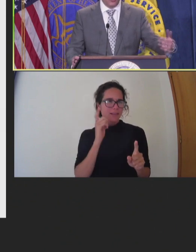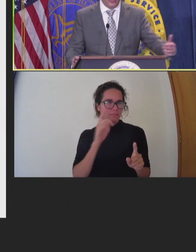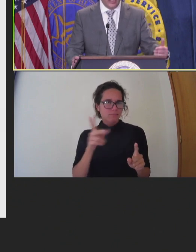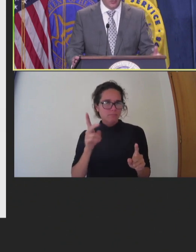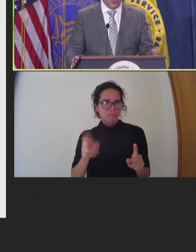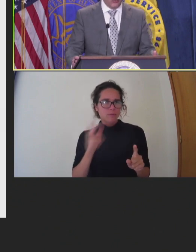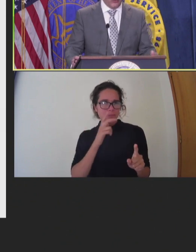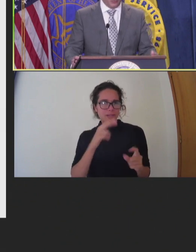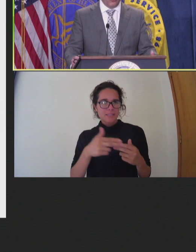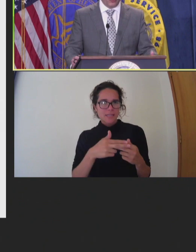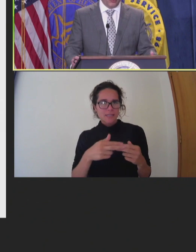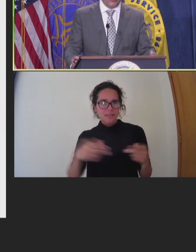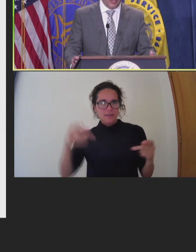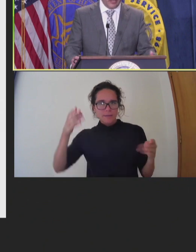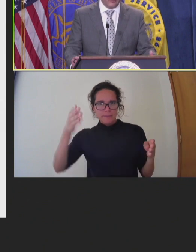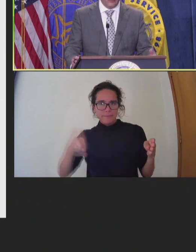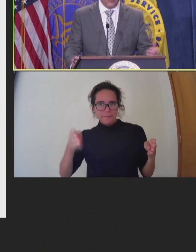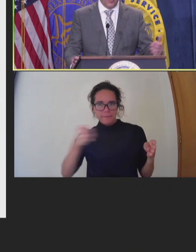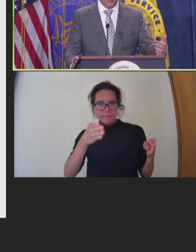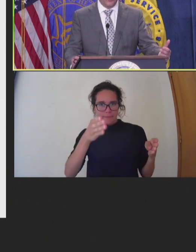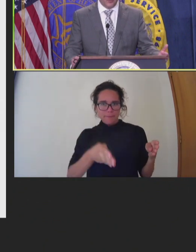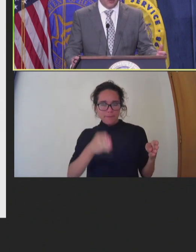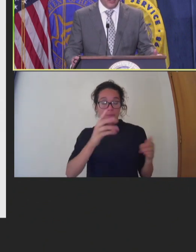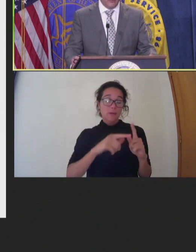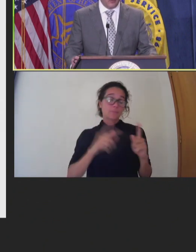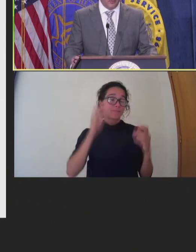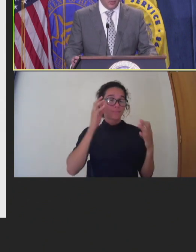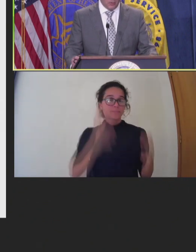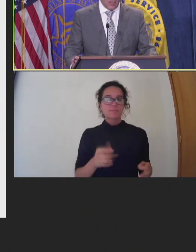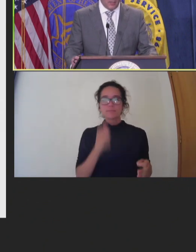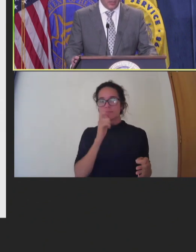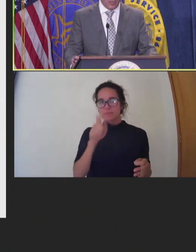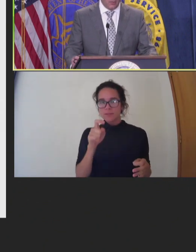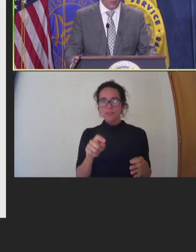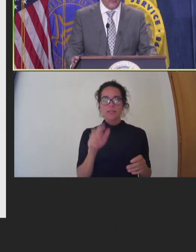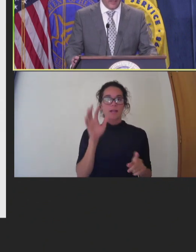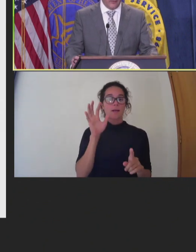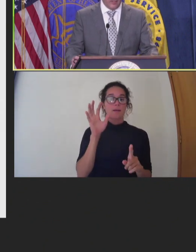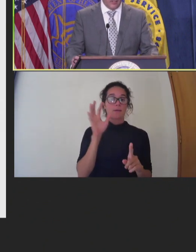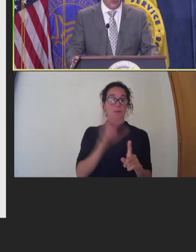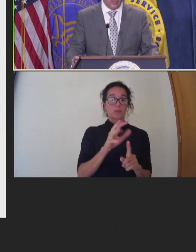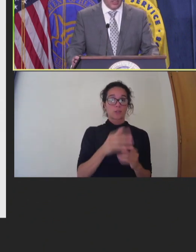needed post-exposure prophylaxis with either immunoglobulin or vaccination.